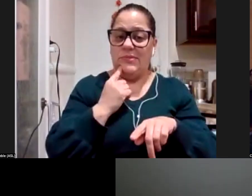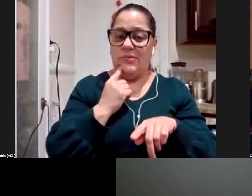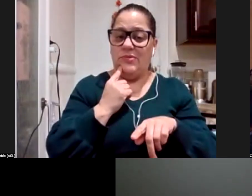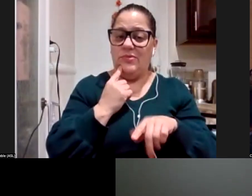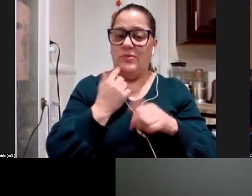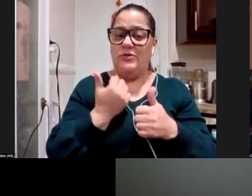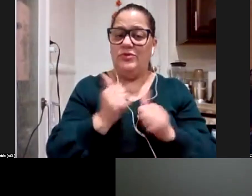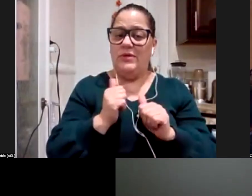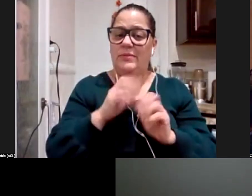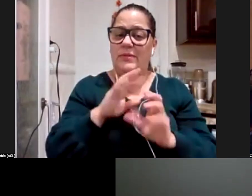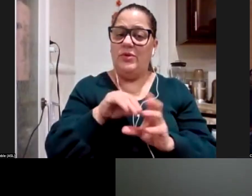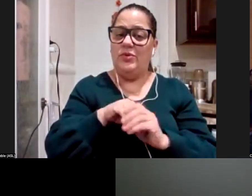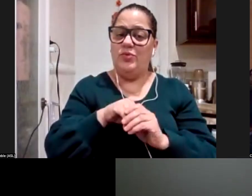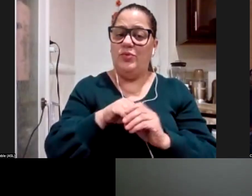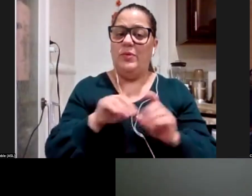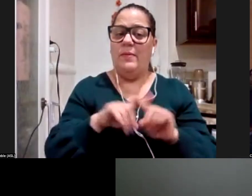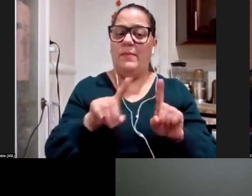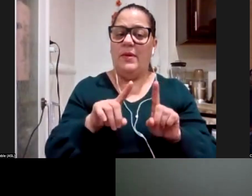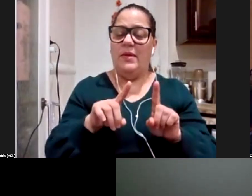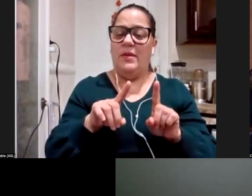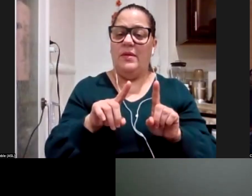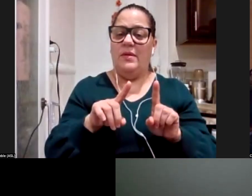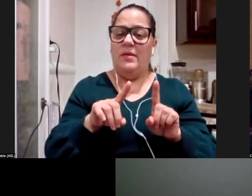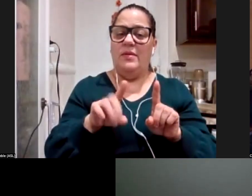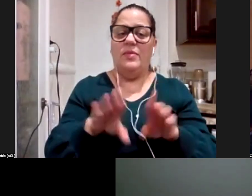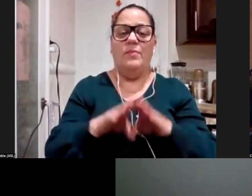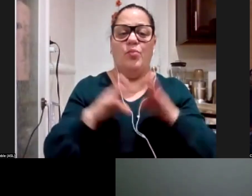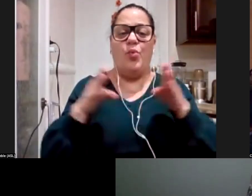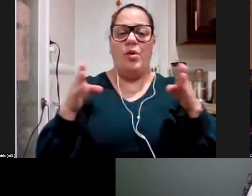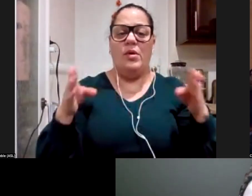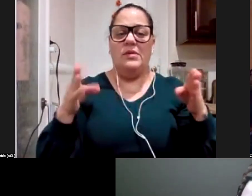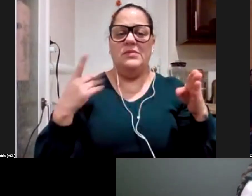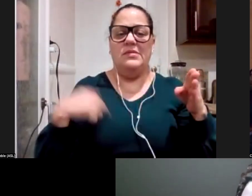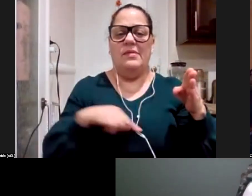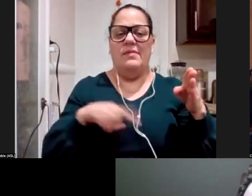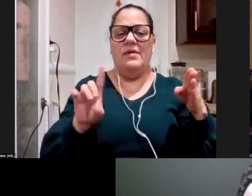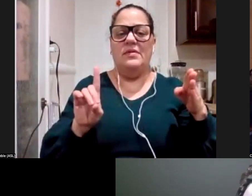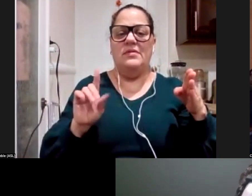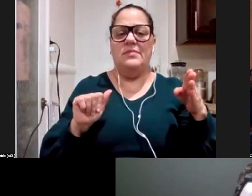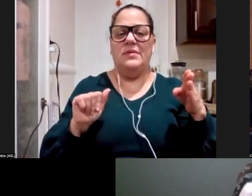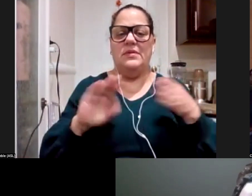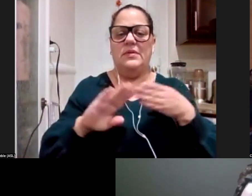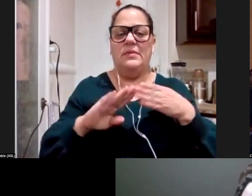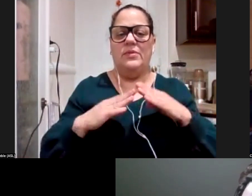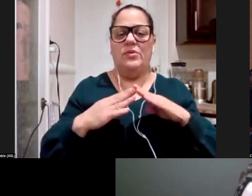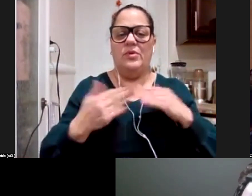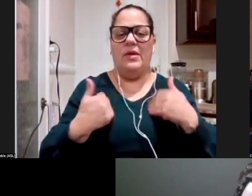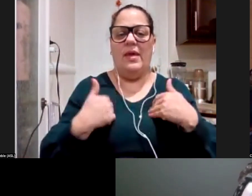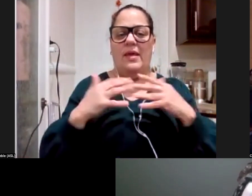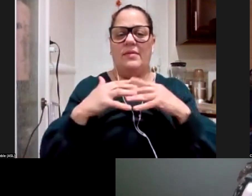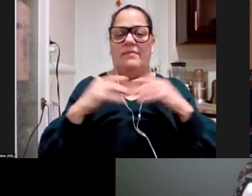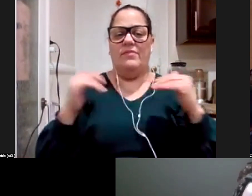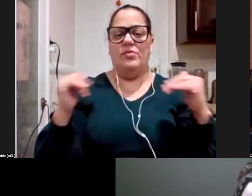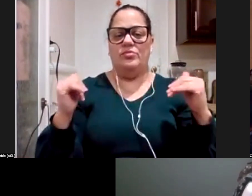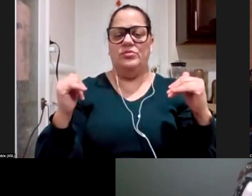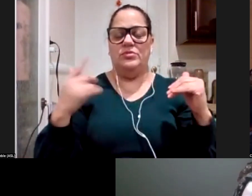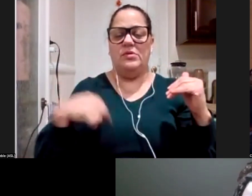but um because of the broadness of our disability community and how diverse it is at this moment in